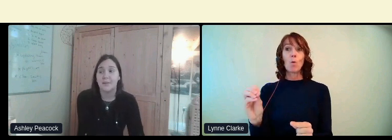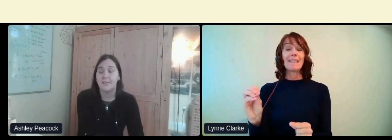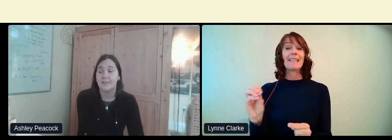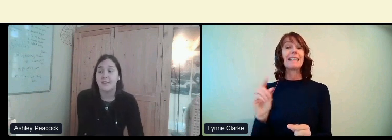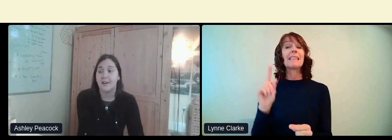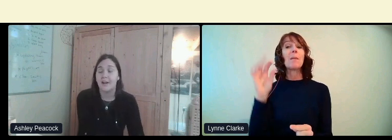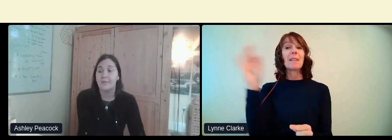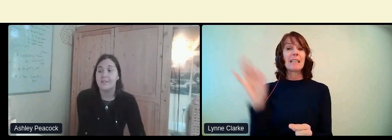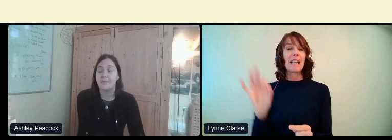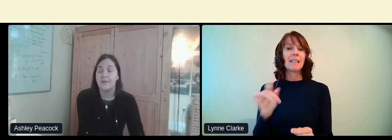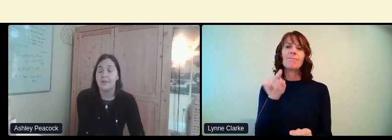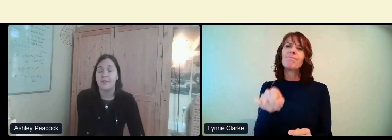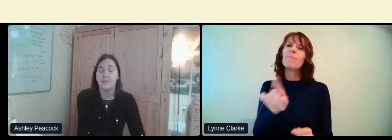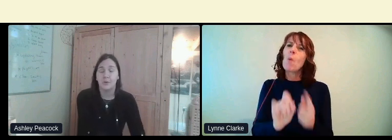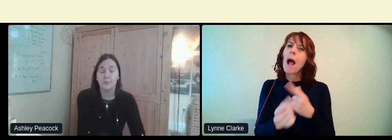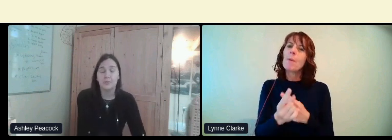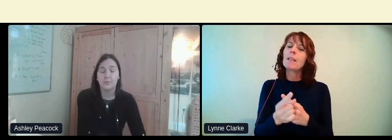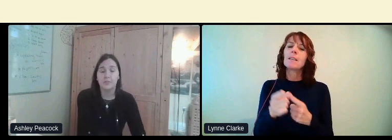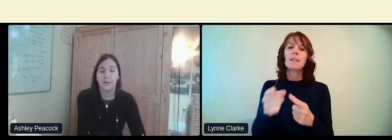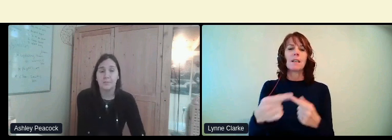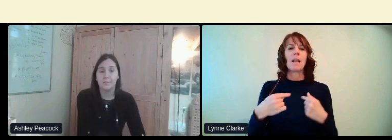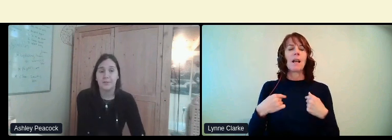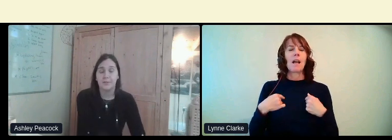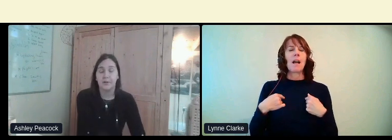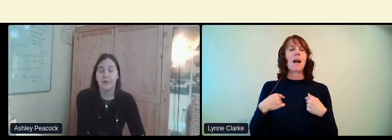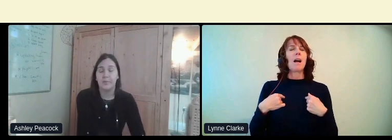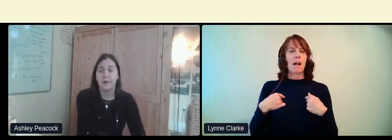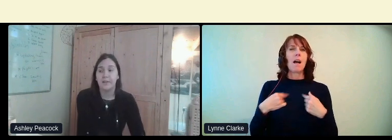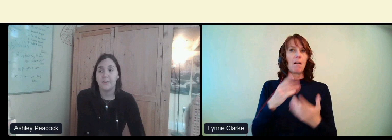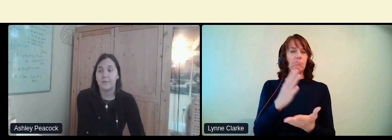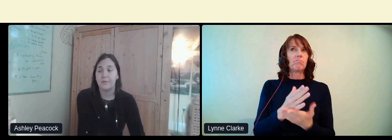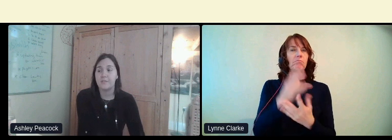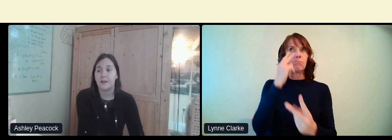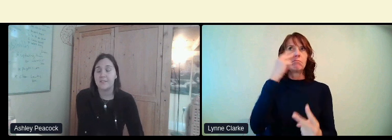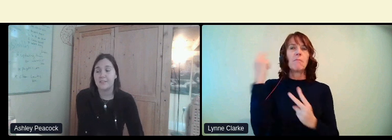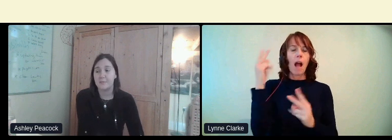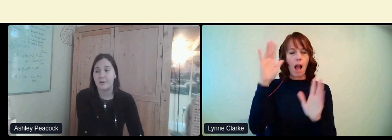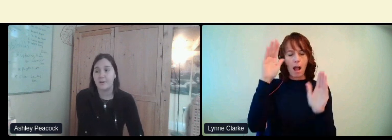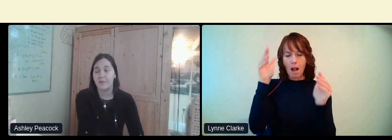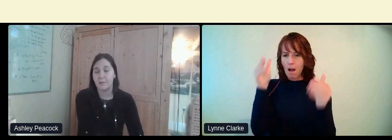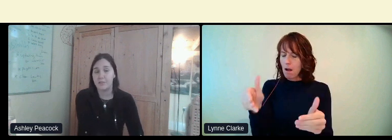have been that I would have spent so much more time working on those tasks where I got lower